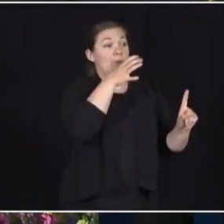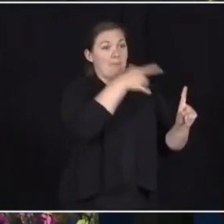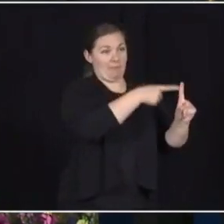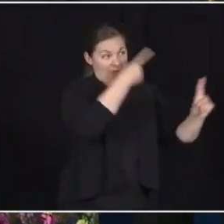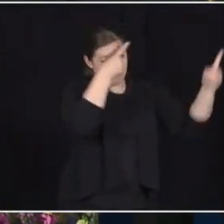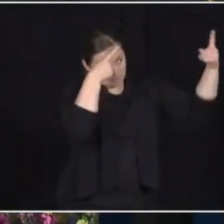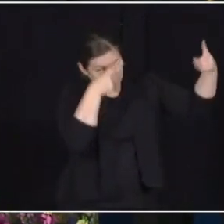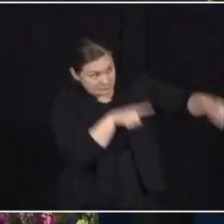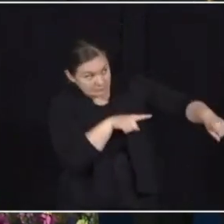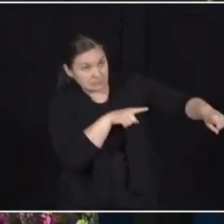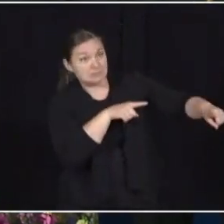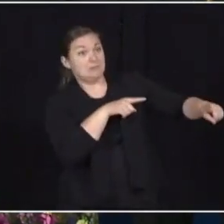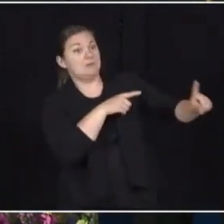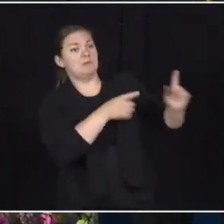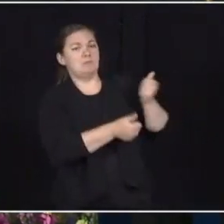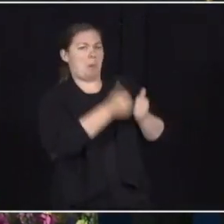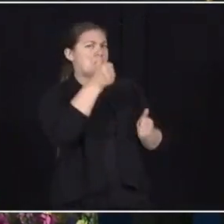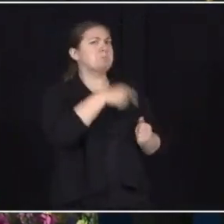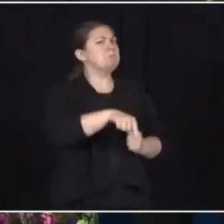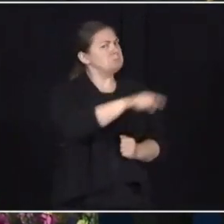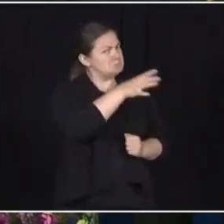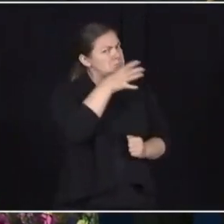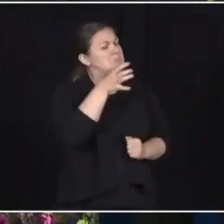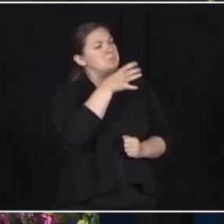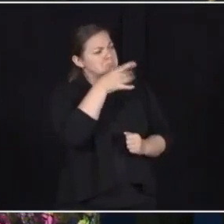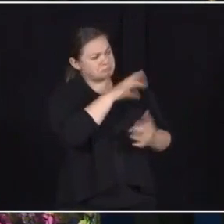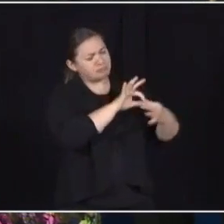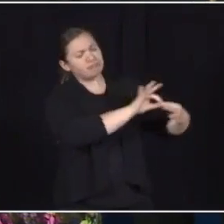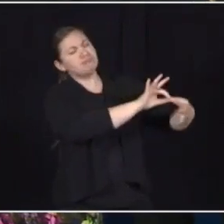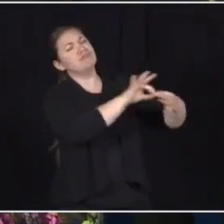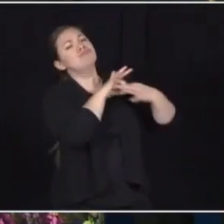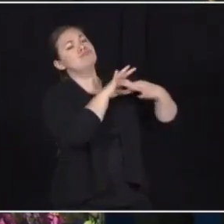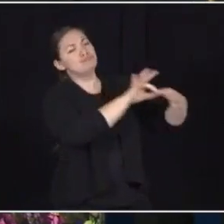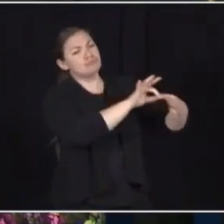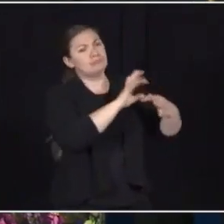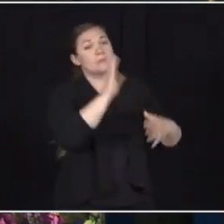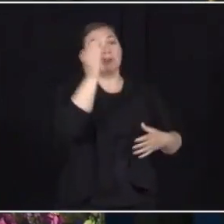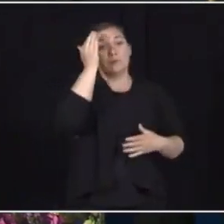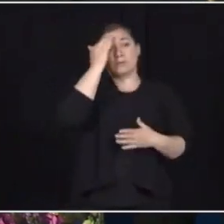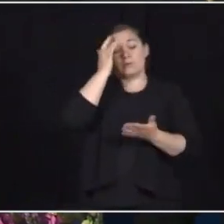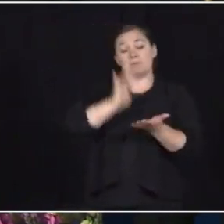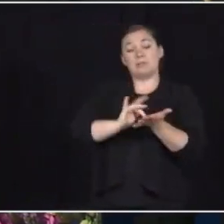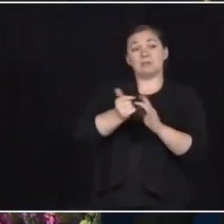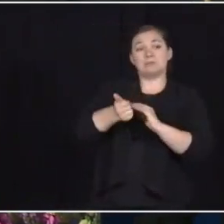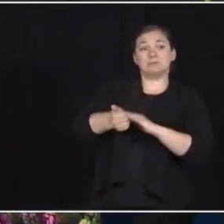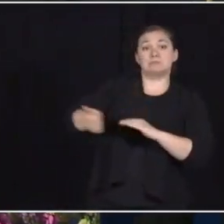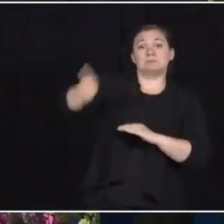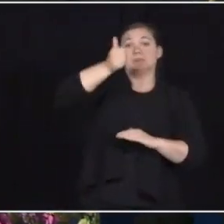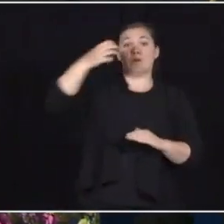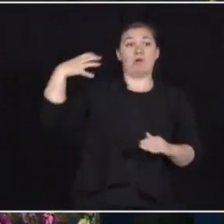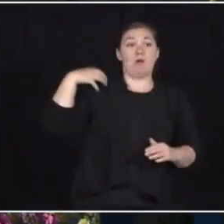voluntarily. Secondly, their employer, the farmers have to agree to it. And most of them are